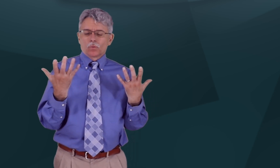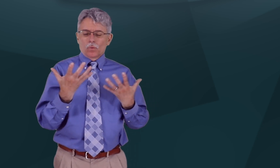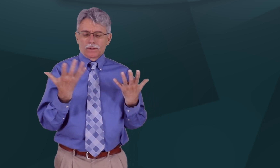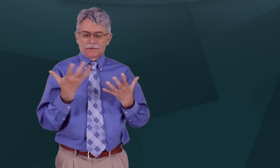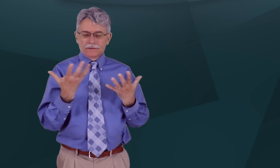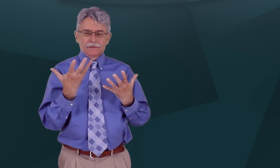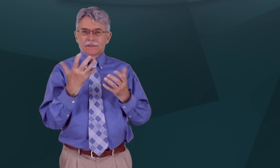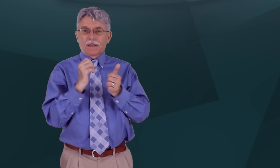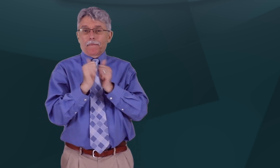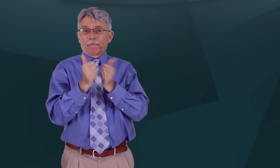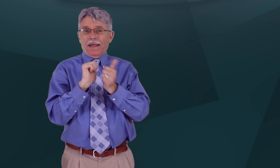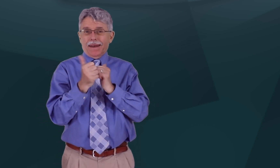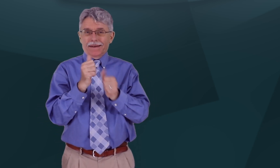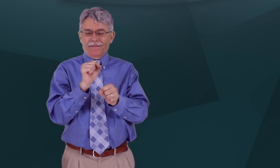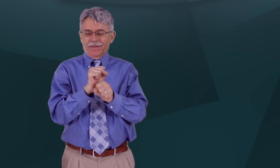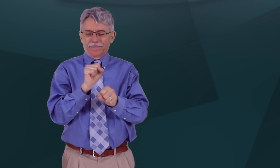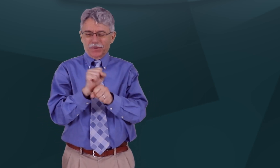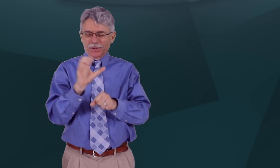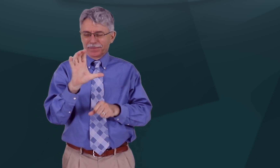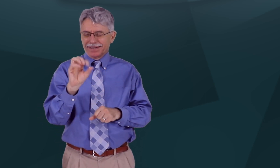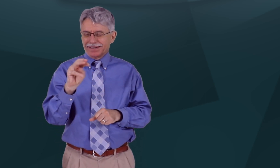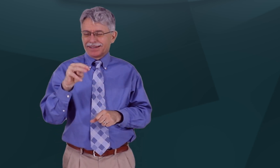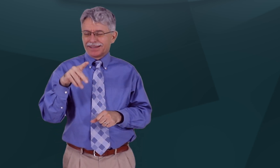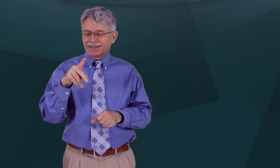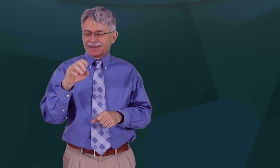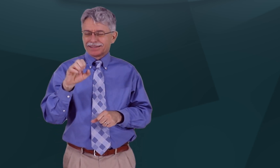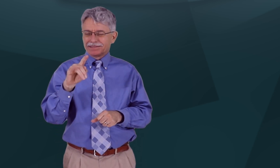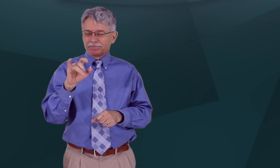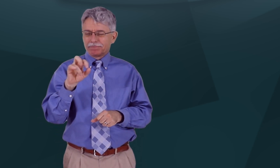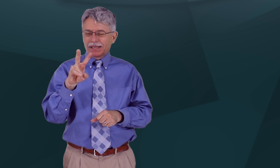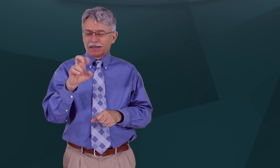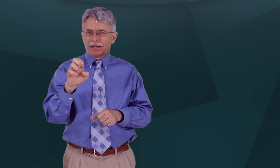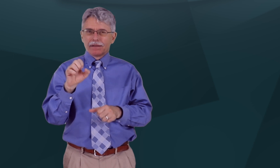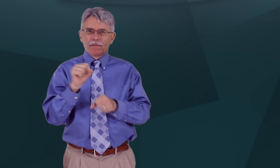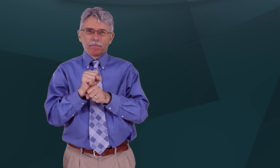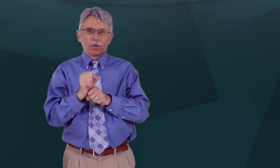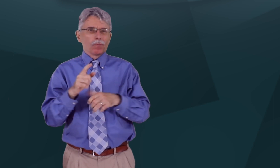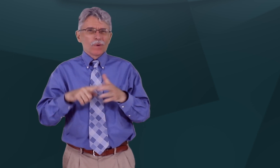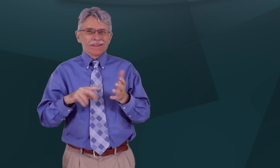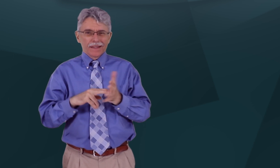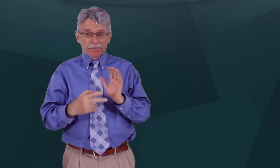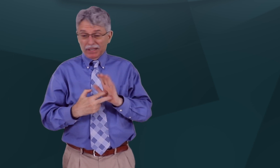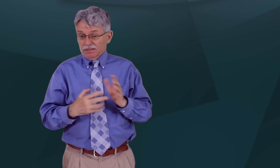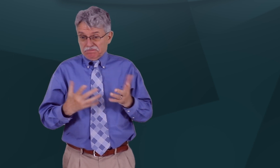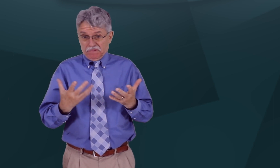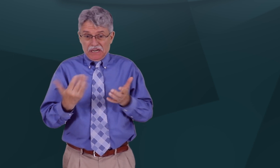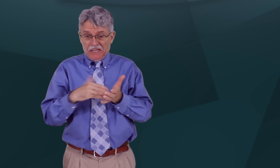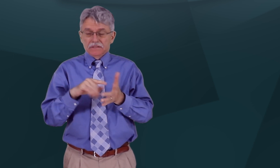So -- what is competitive employment? What does that mean?